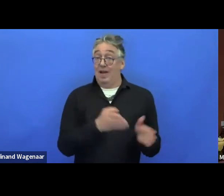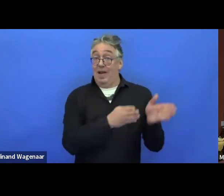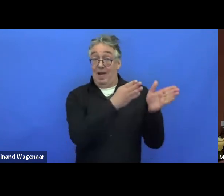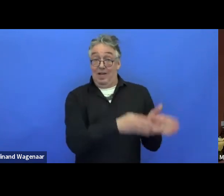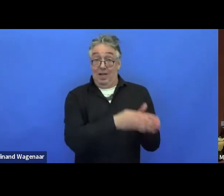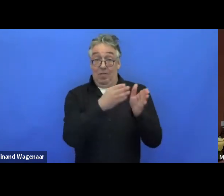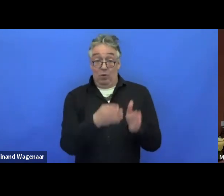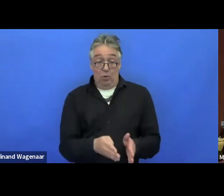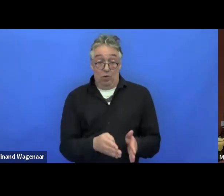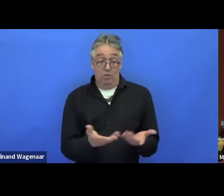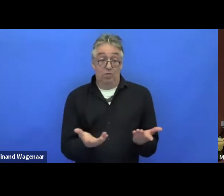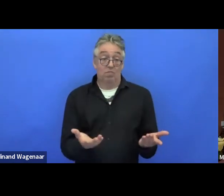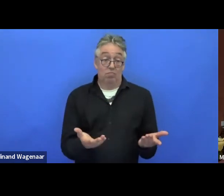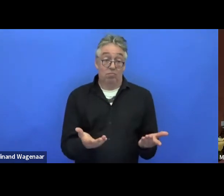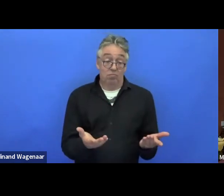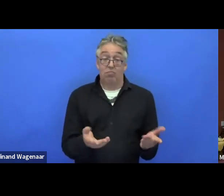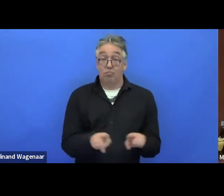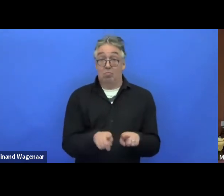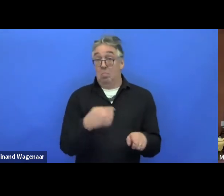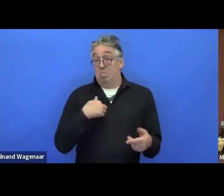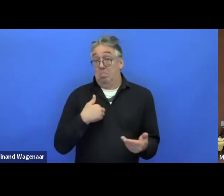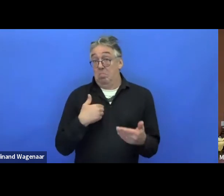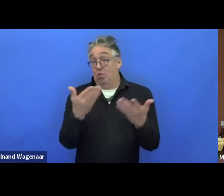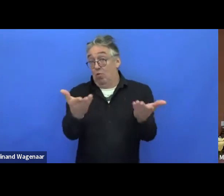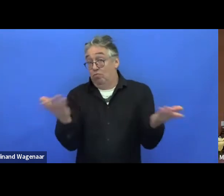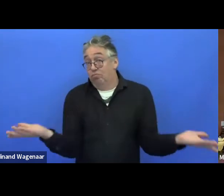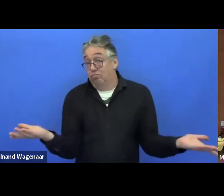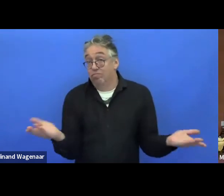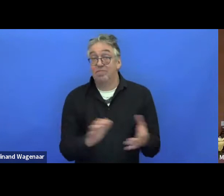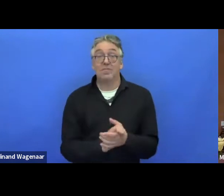We receive complaints from national NGOs,